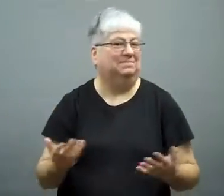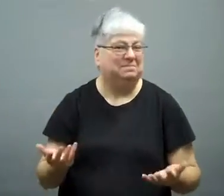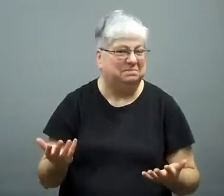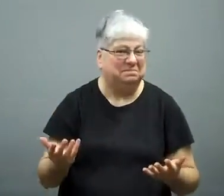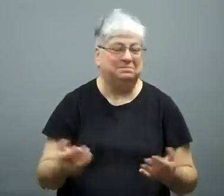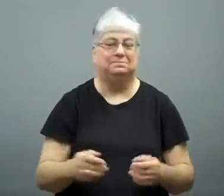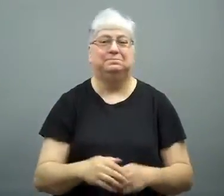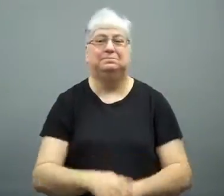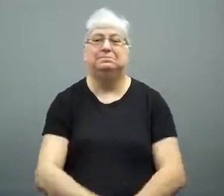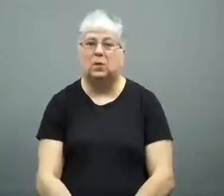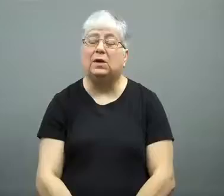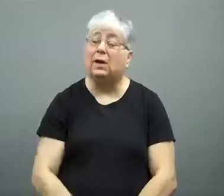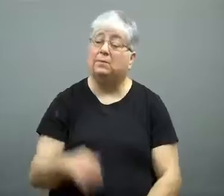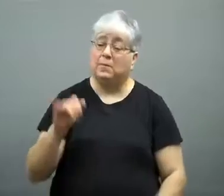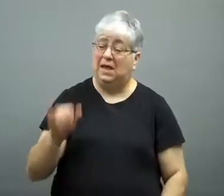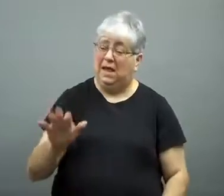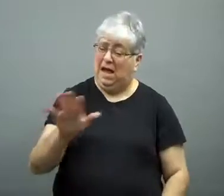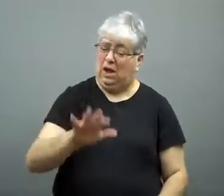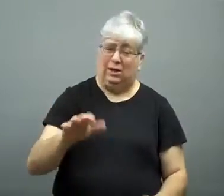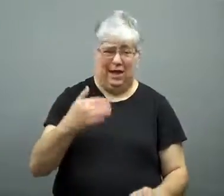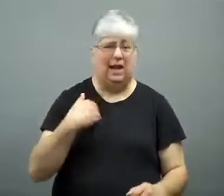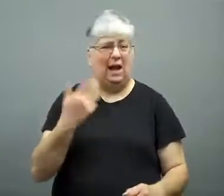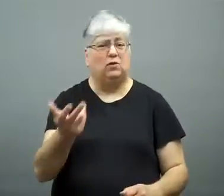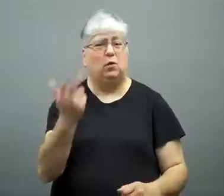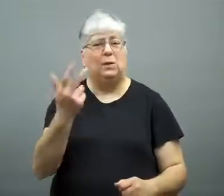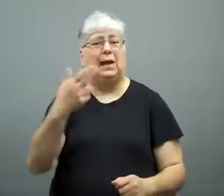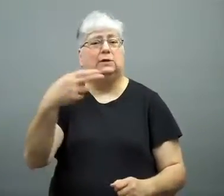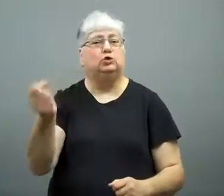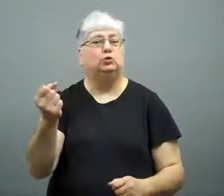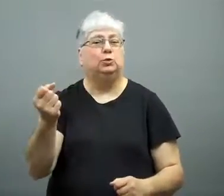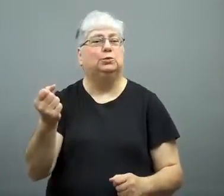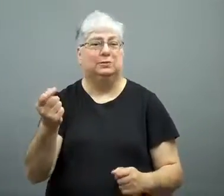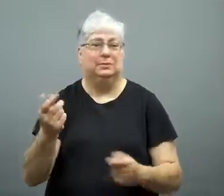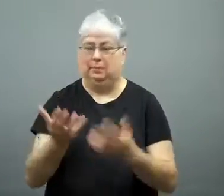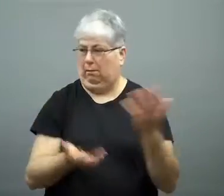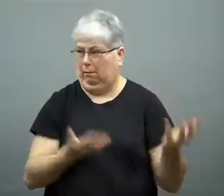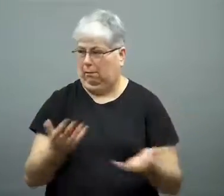There are three high schools in the area.